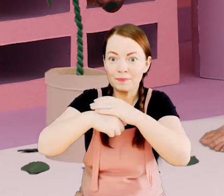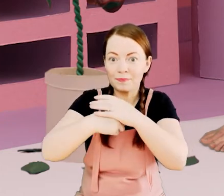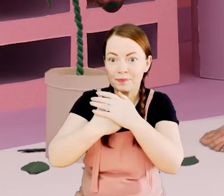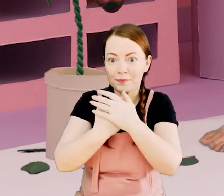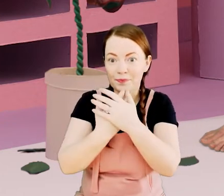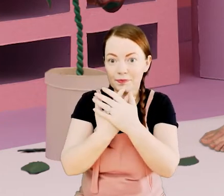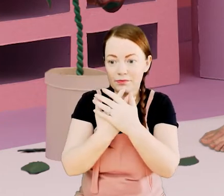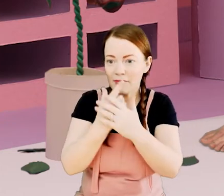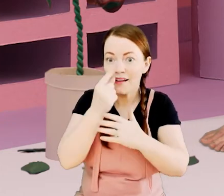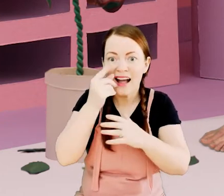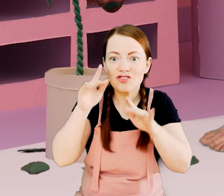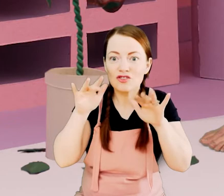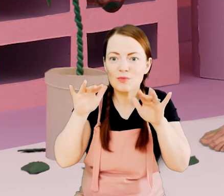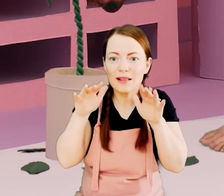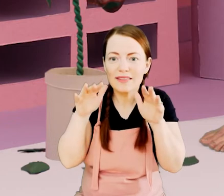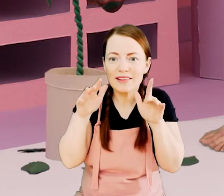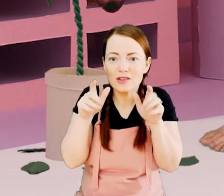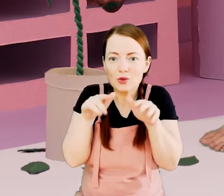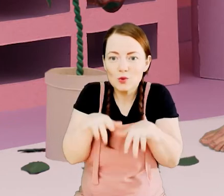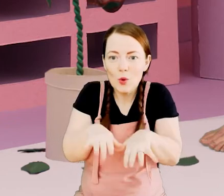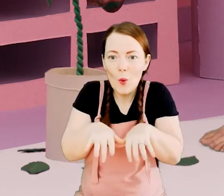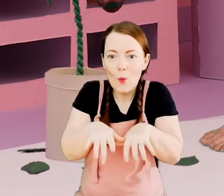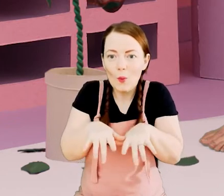it can be a wiggle in your fingers or toes,